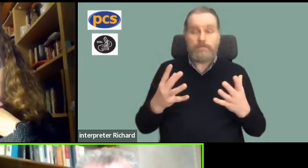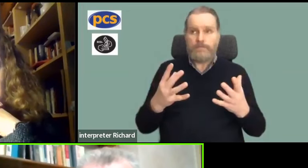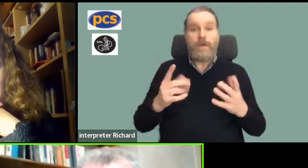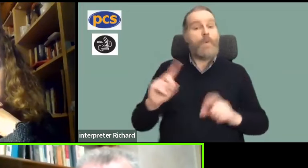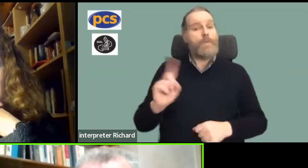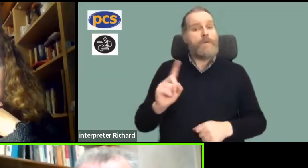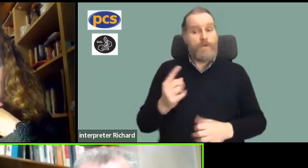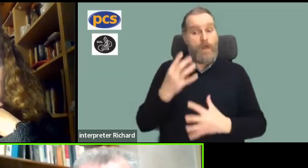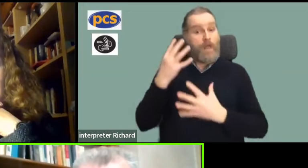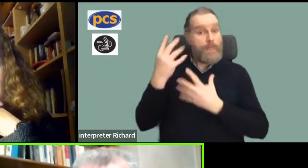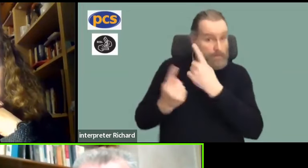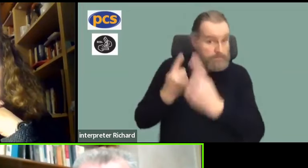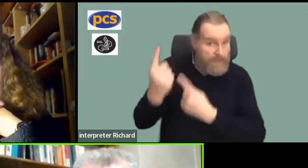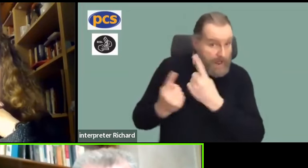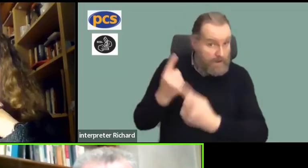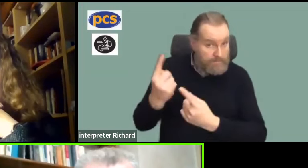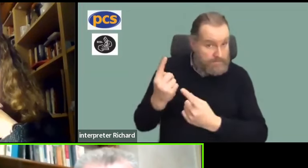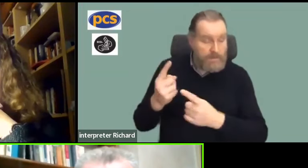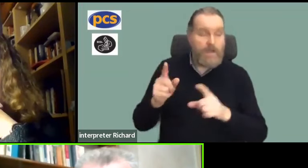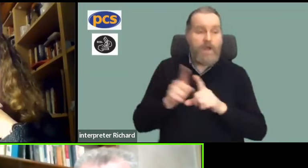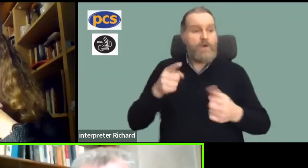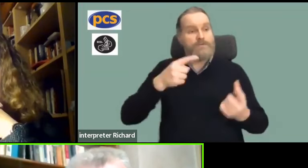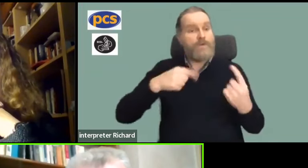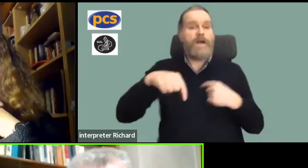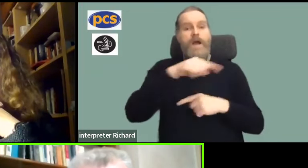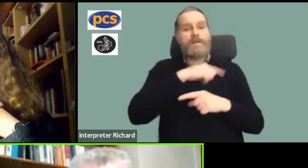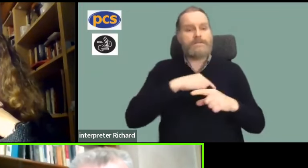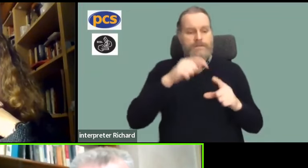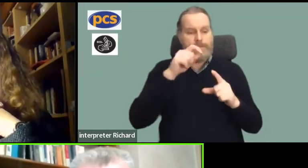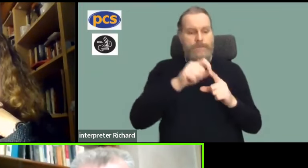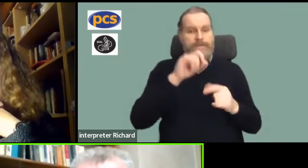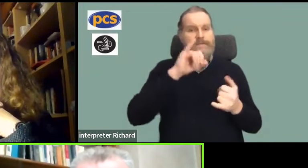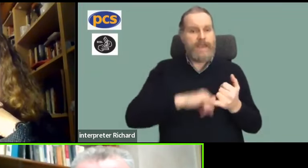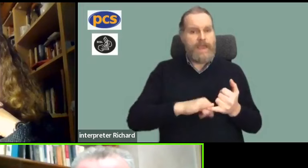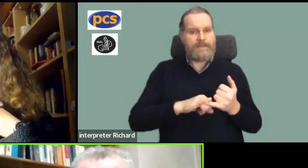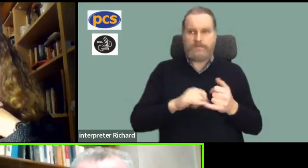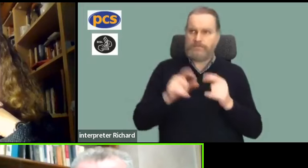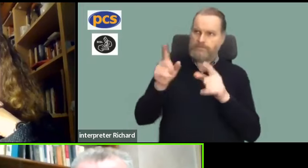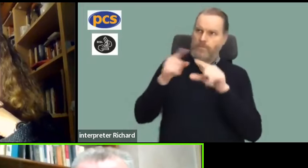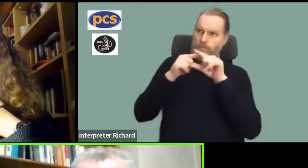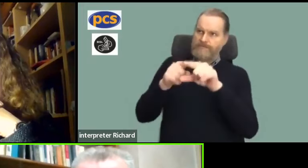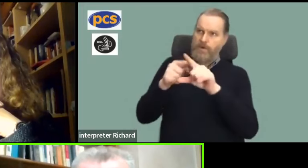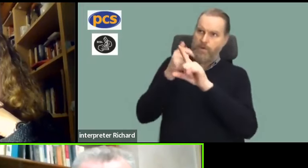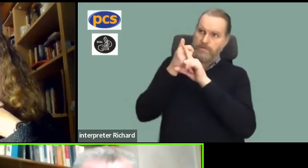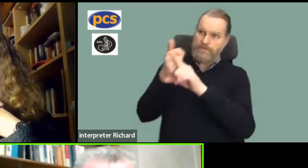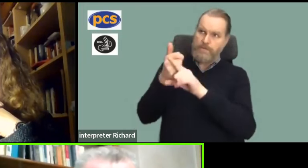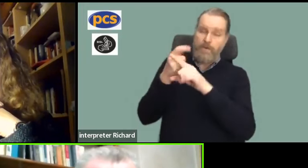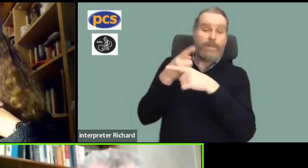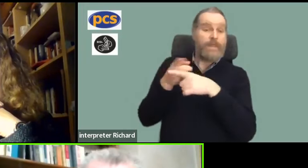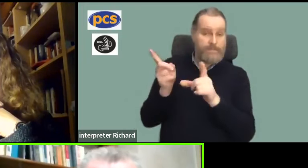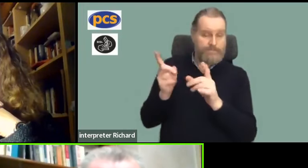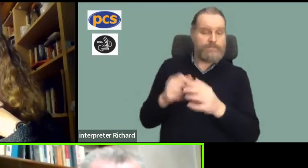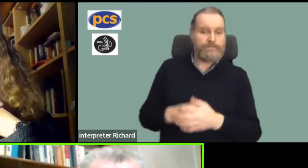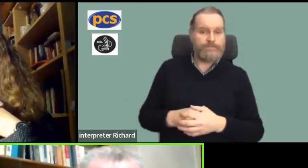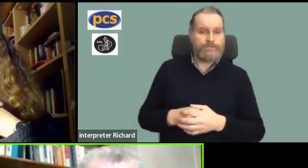take an action yes, i'll be half themselves themselves and their families, but they're taking in on behalf on behalf of every on behalf of every other Pcs member and their